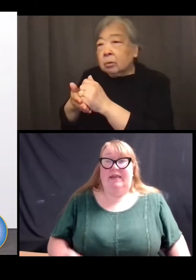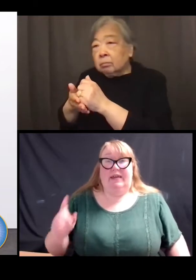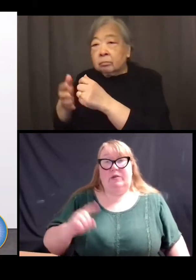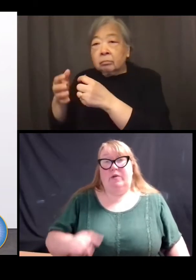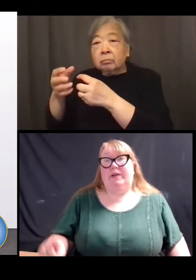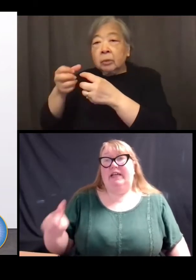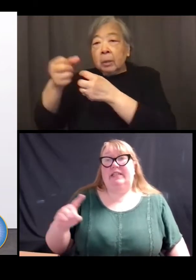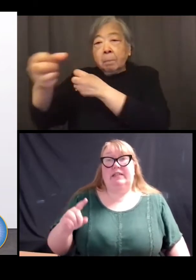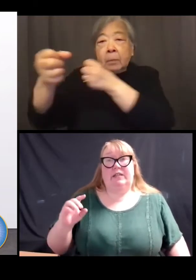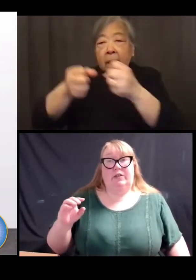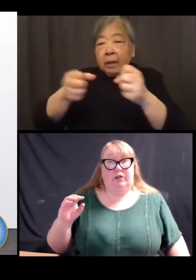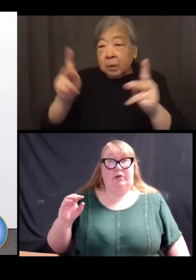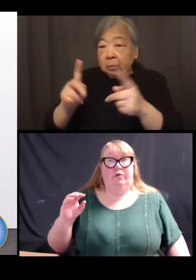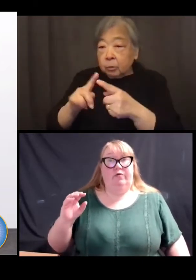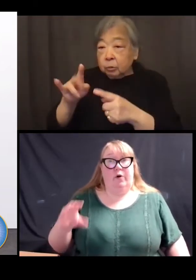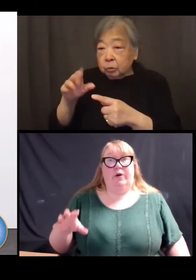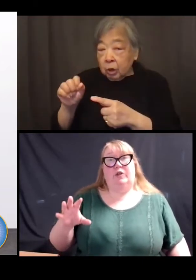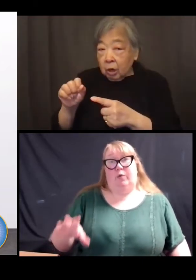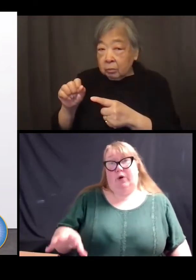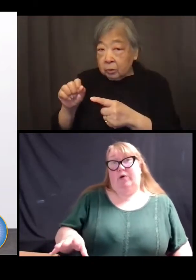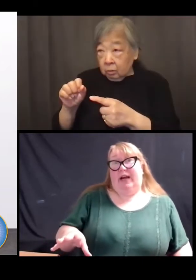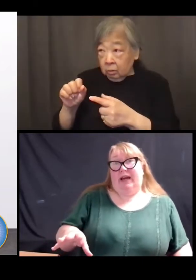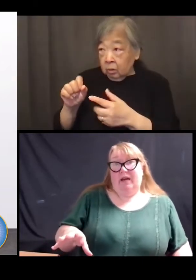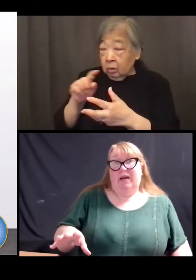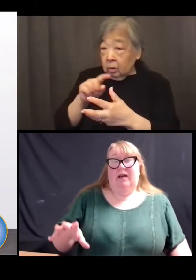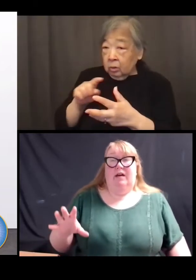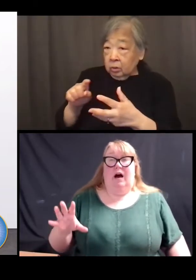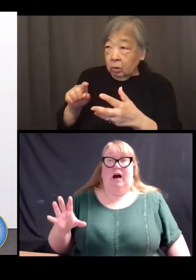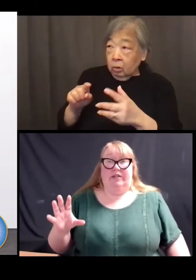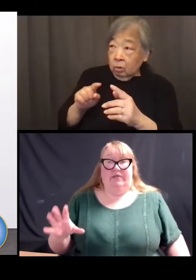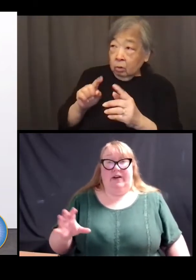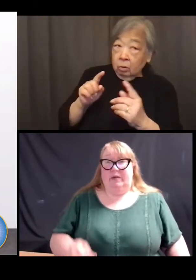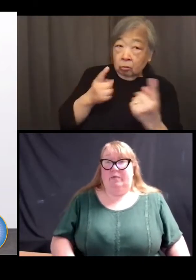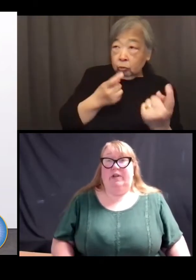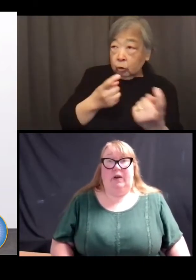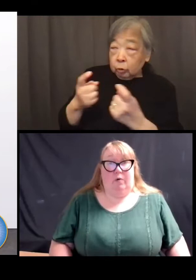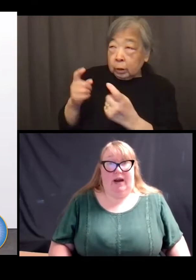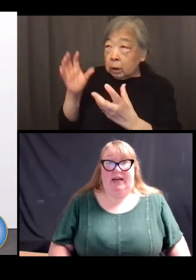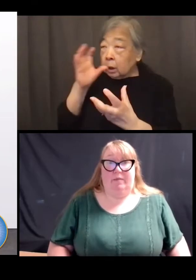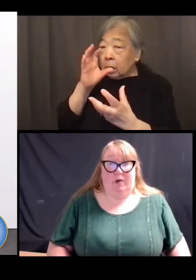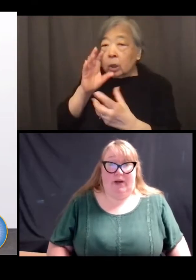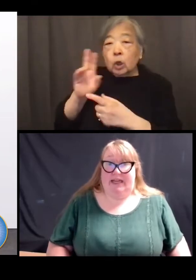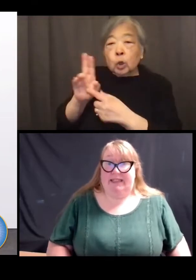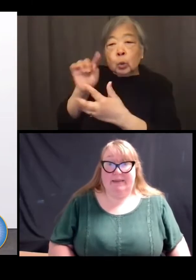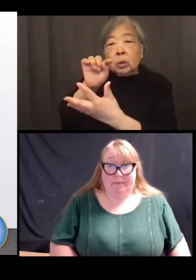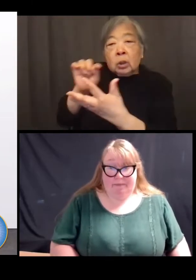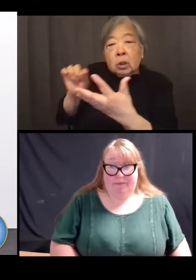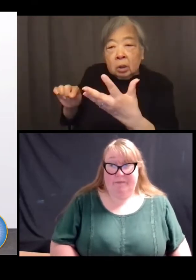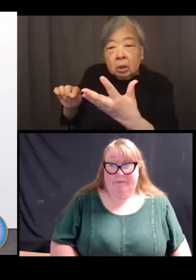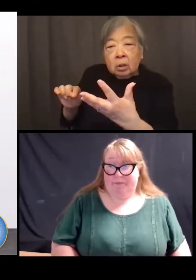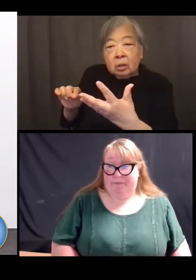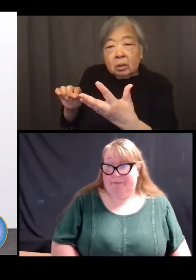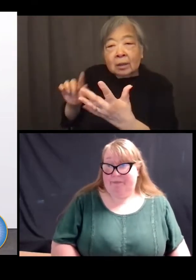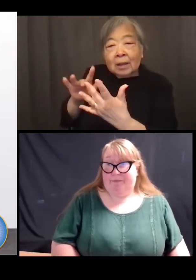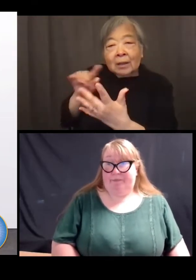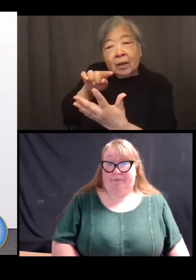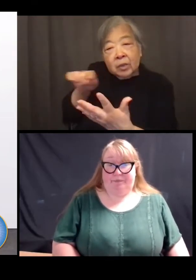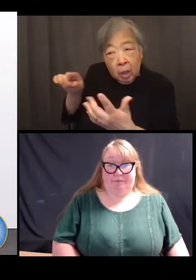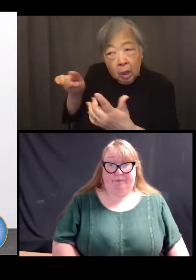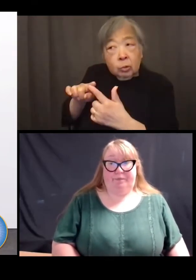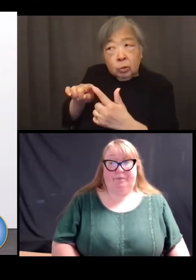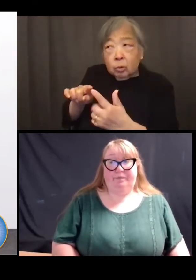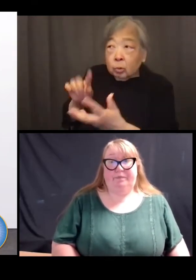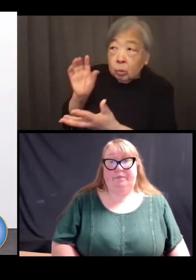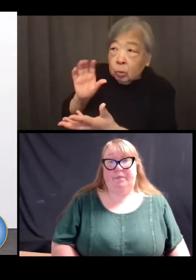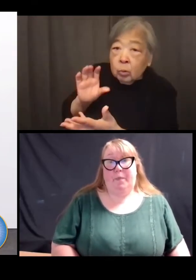These are the places to focus your recruiting to find some really great employees.